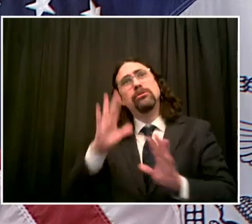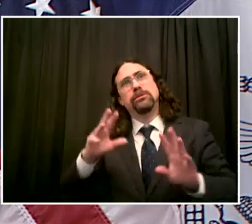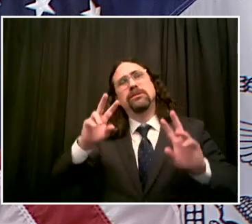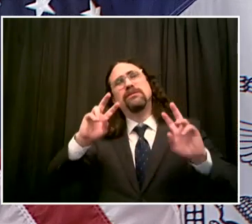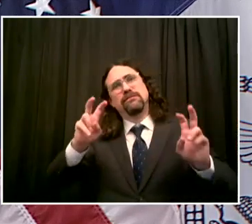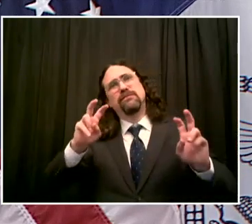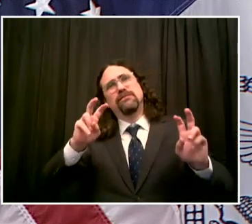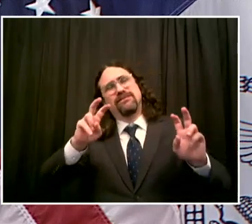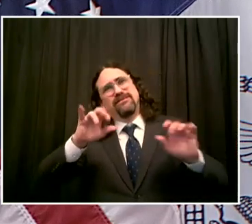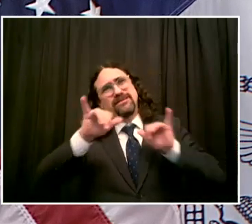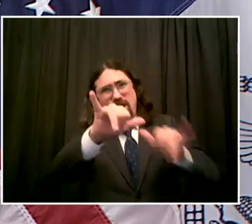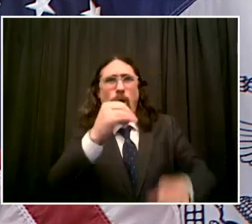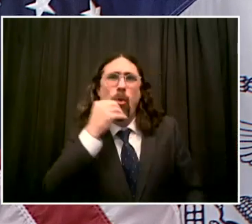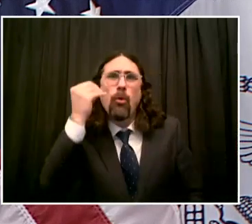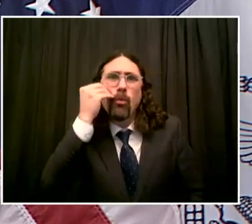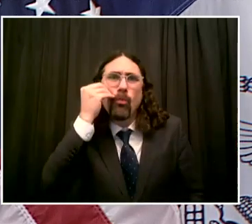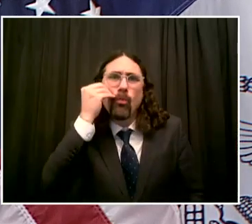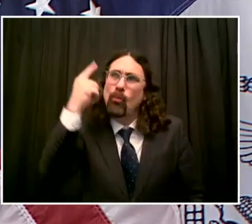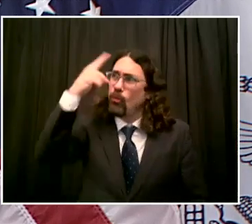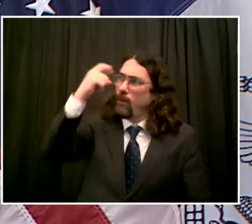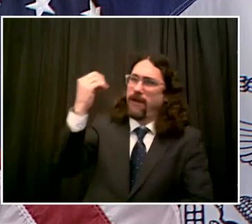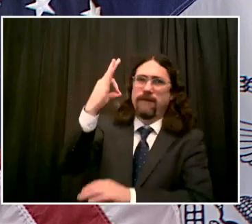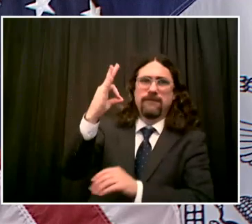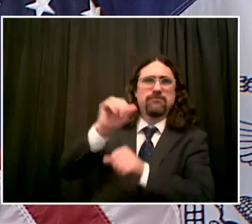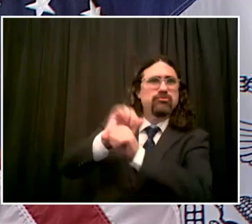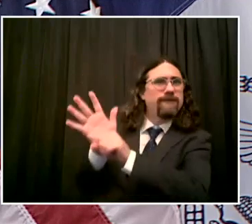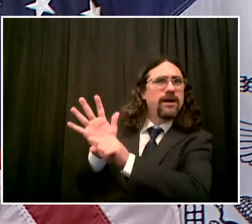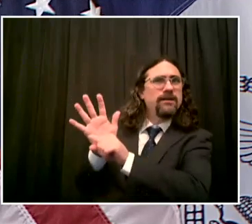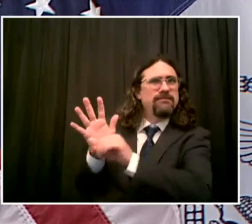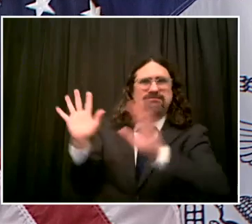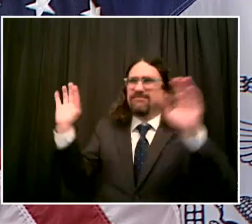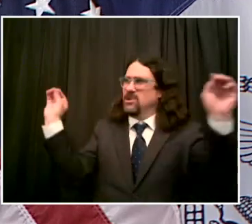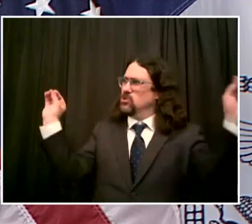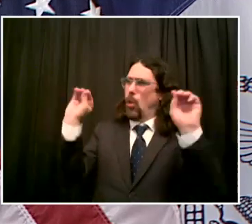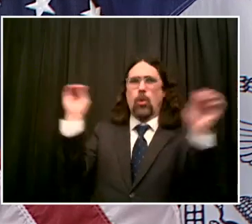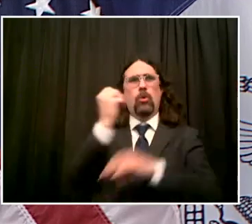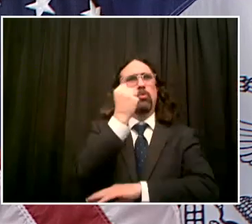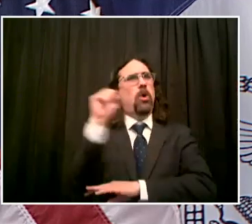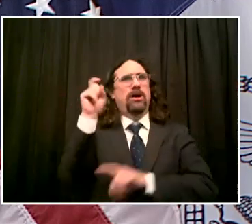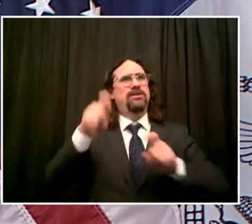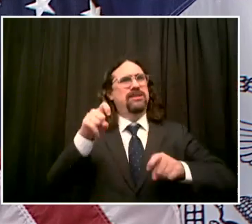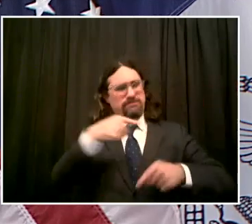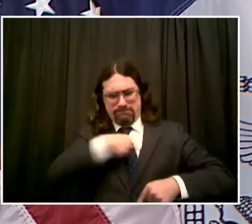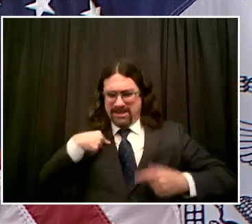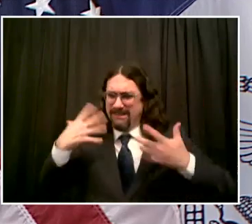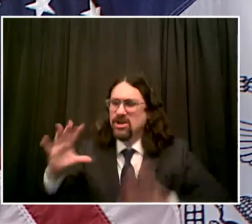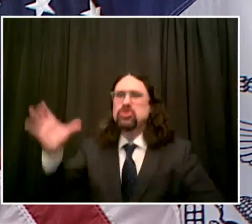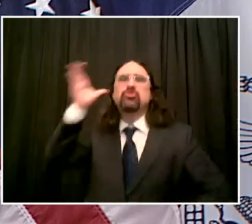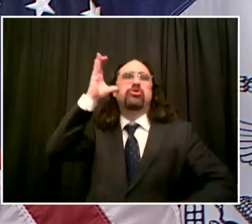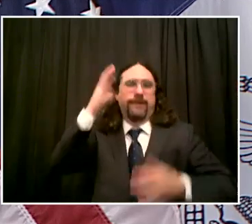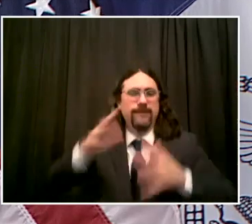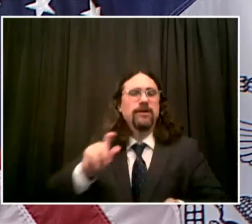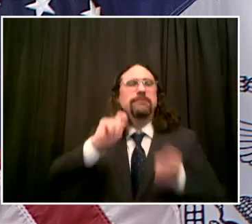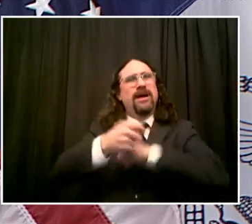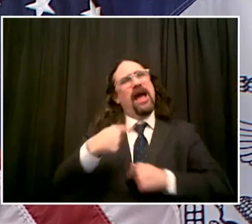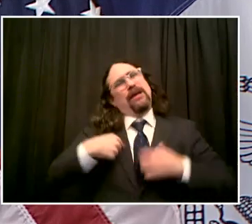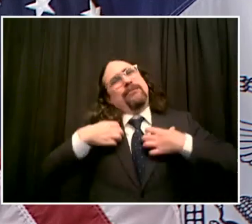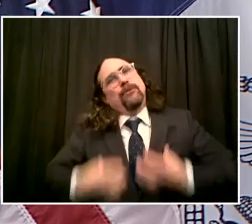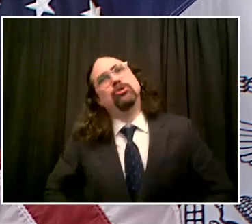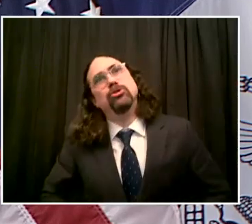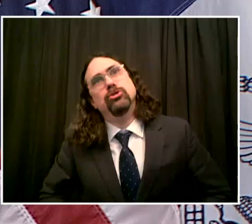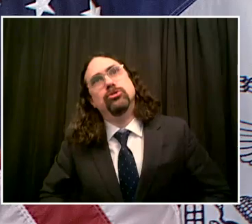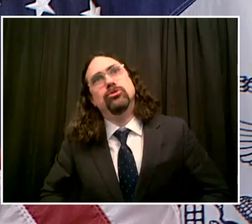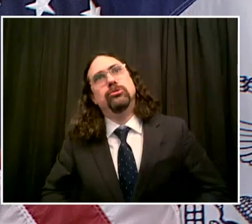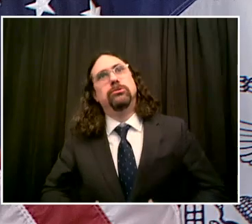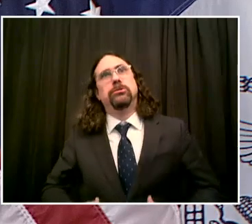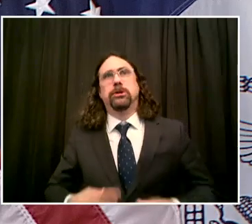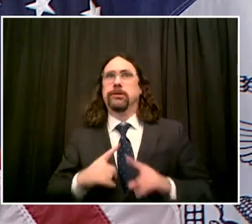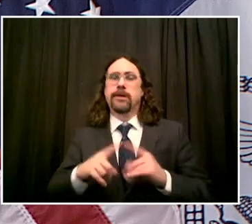SIMULTANEOUSLY GRAPPLING WITH